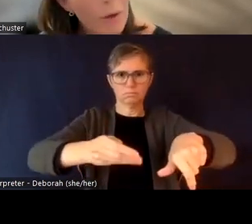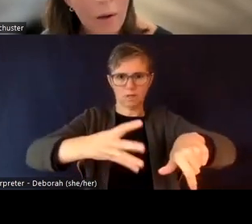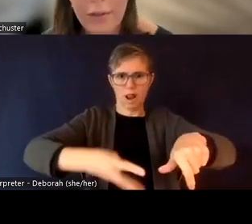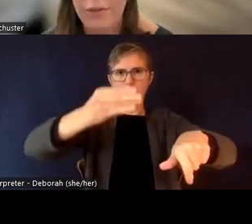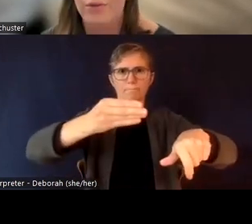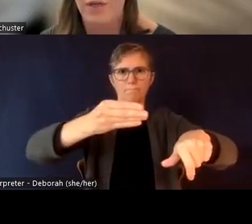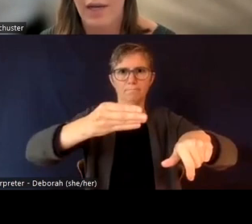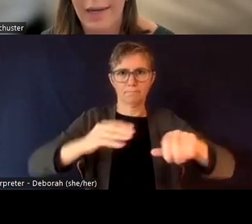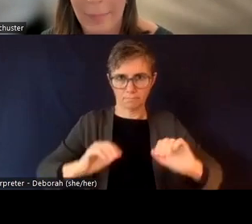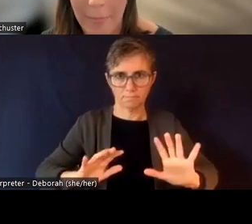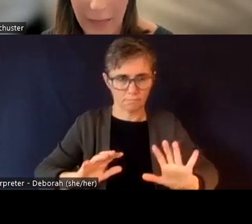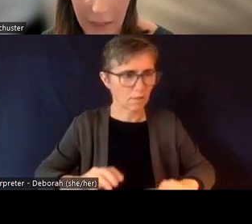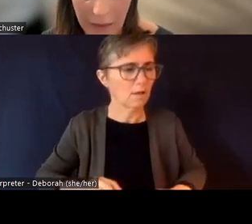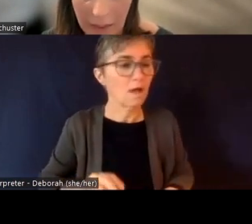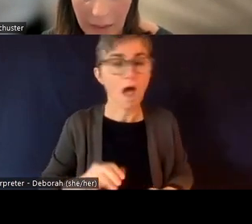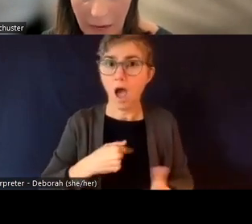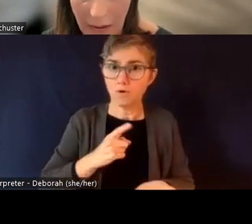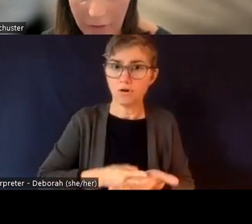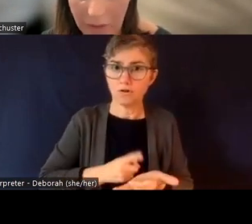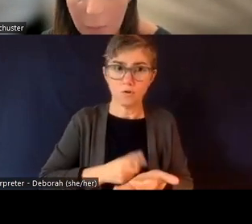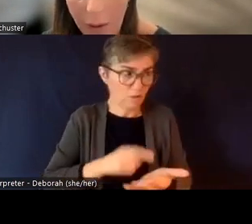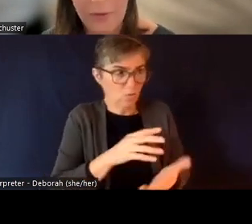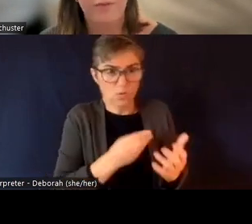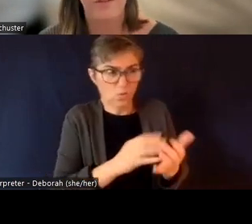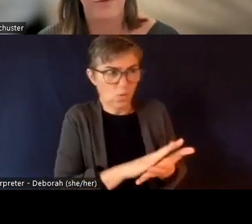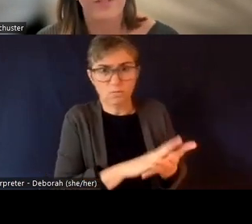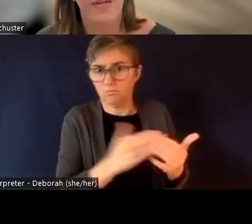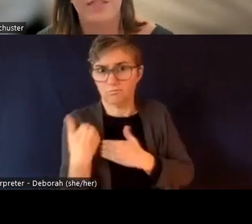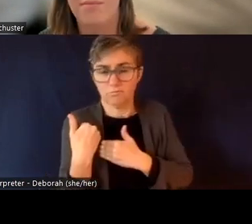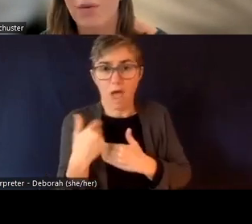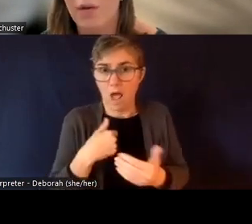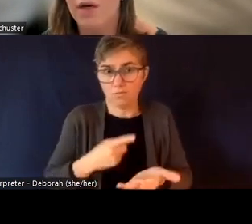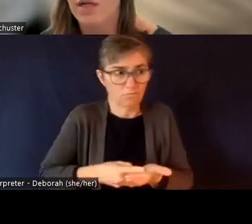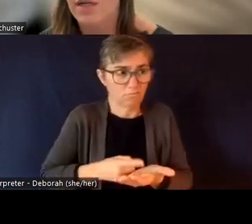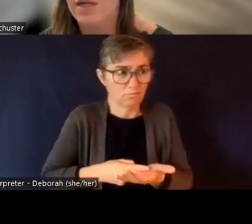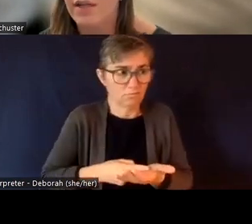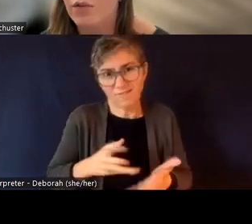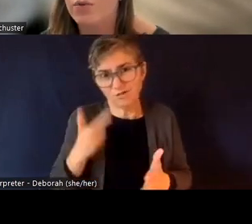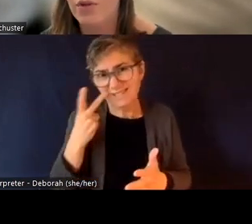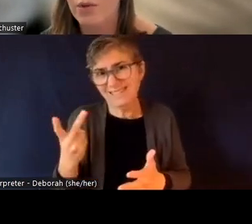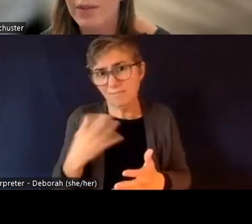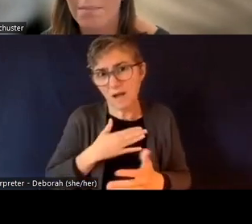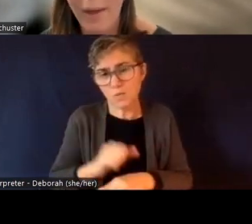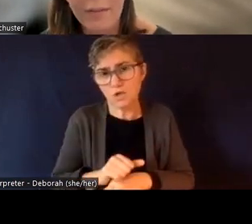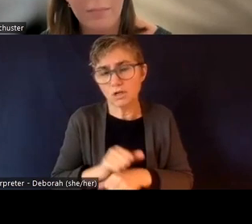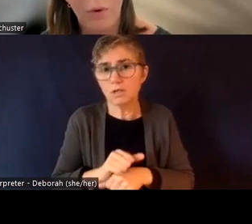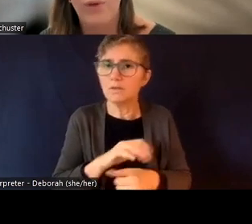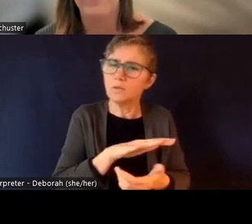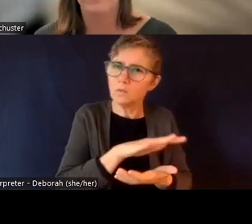argue, and have seen the promise of this firsthand in my work, that schools are really best poised